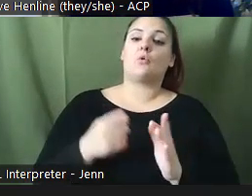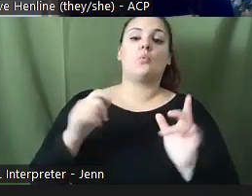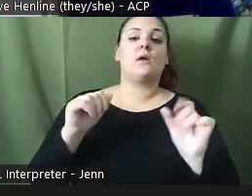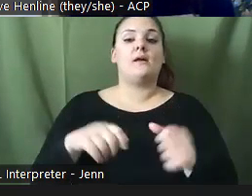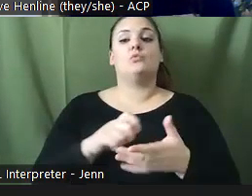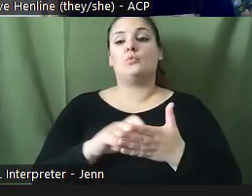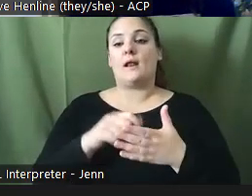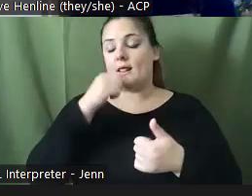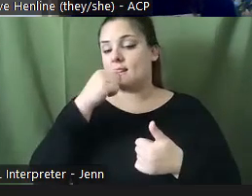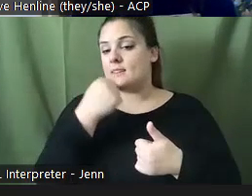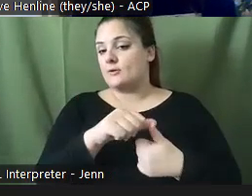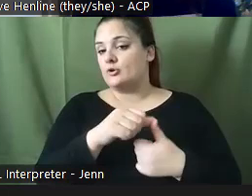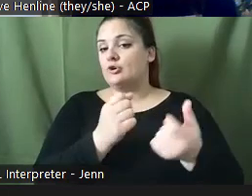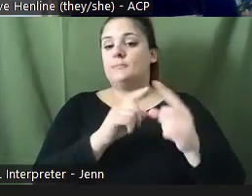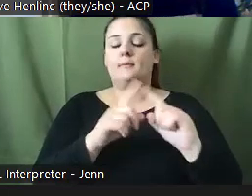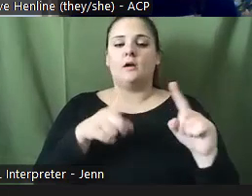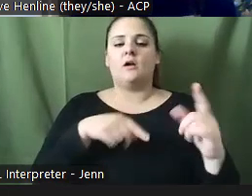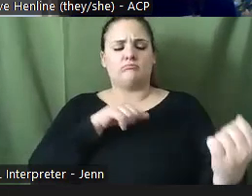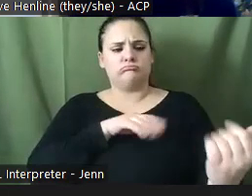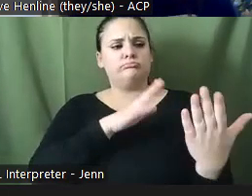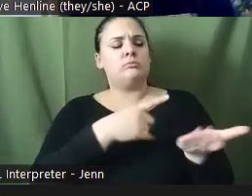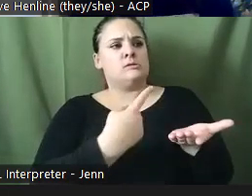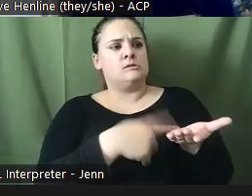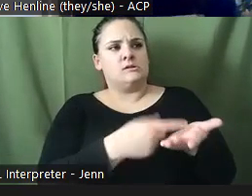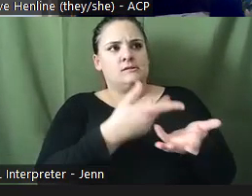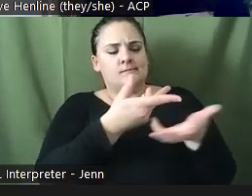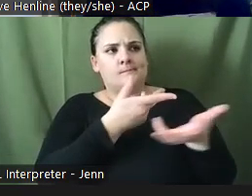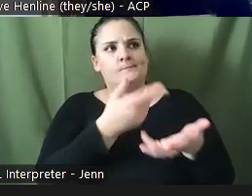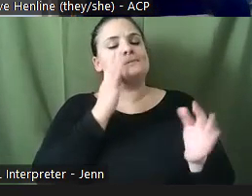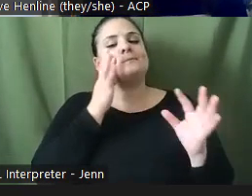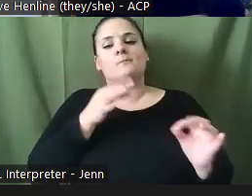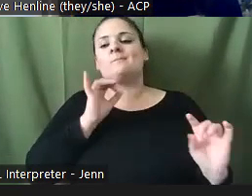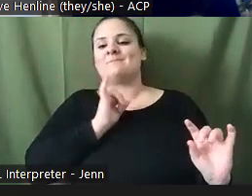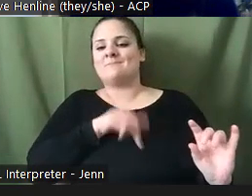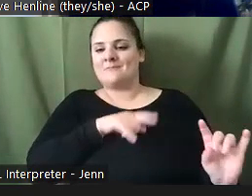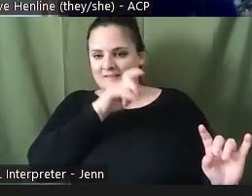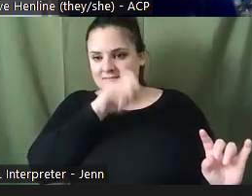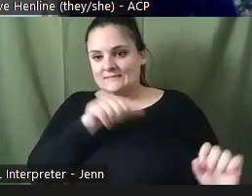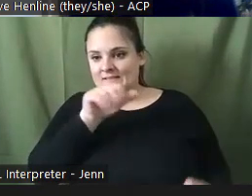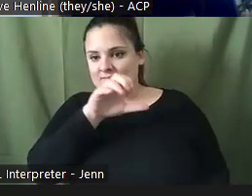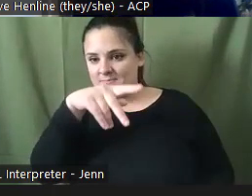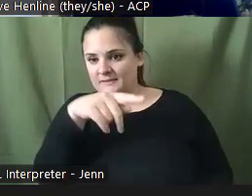with the survivor, that it's an appropriate fit for them, they feel fearful for their safety, and